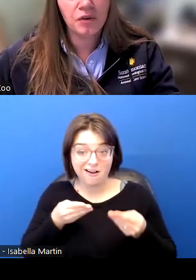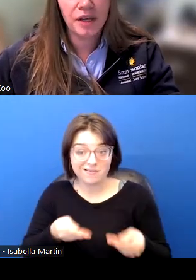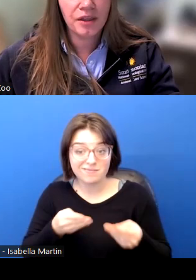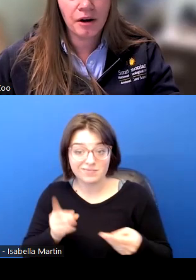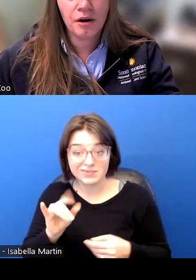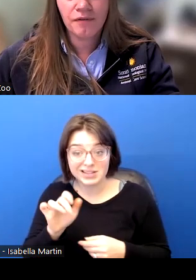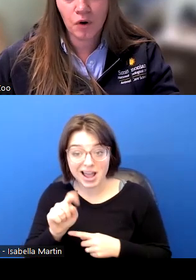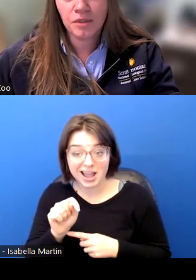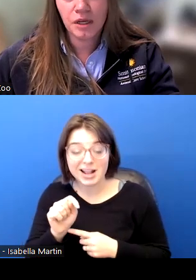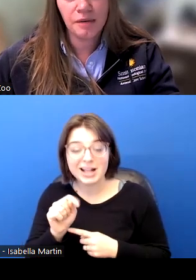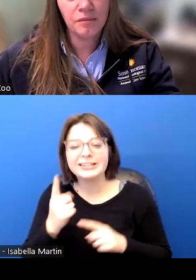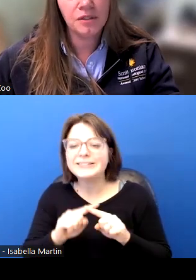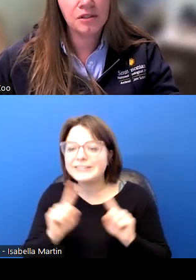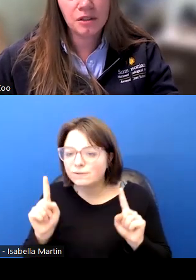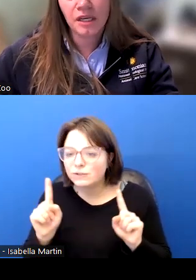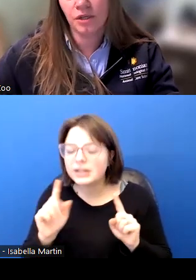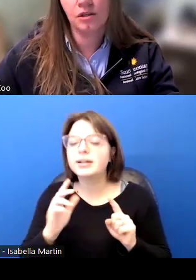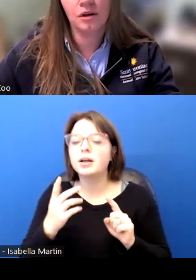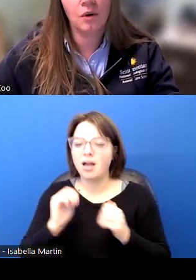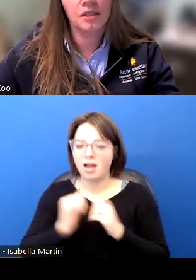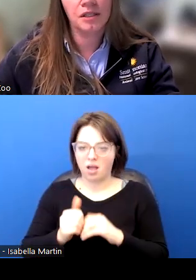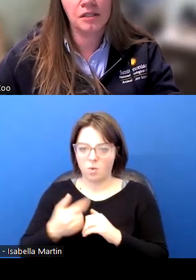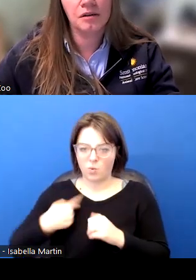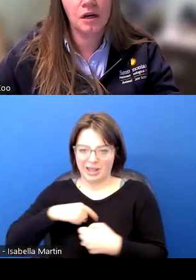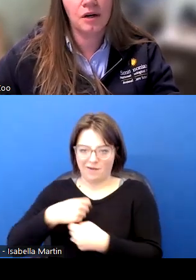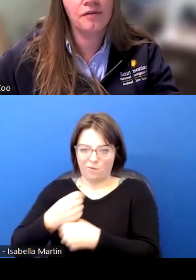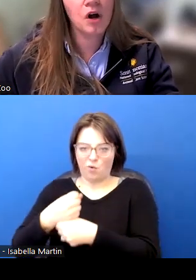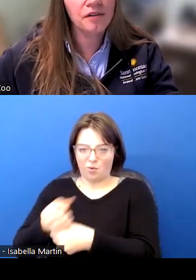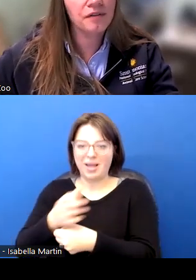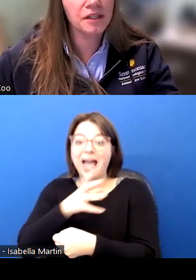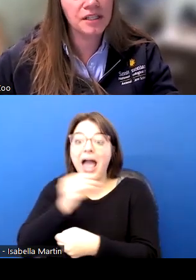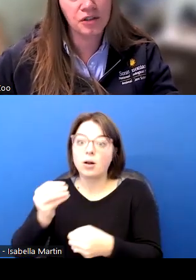the way that they are formed and certainly in much larger quantities. For all of the fields that you